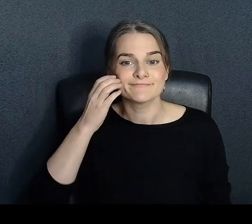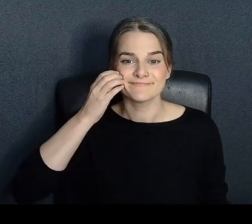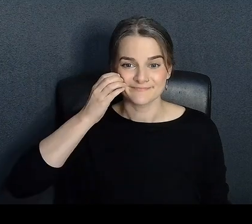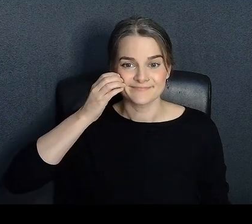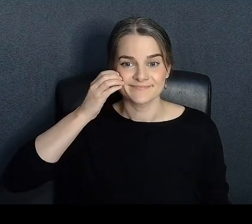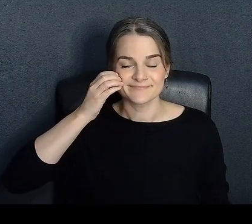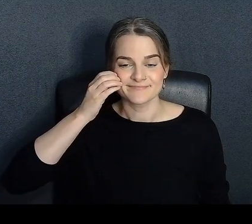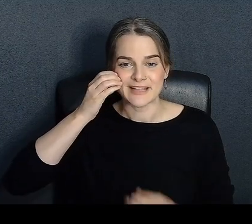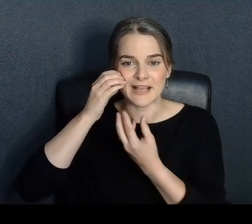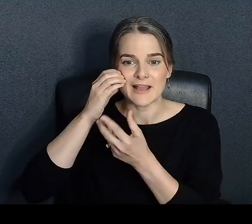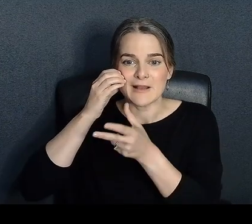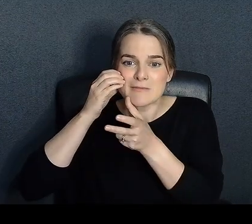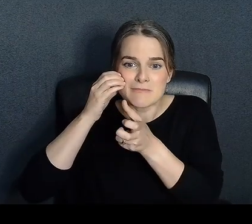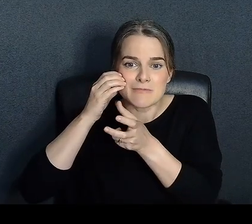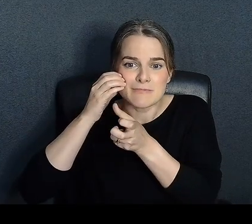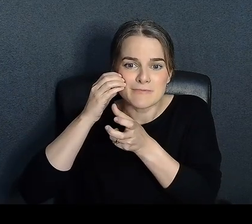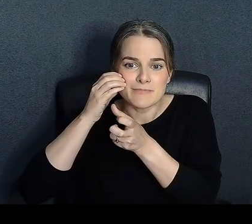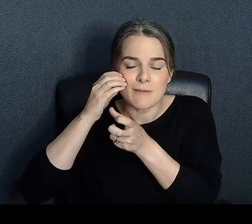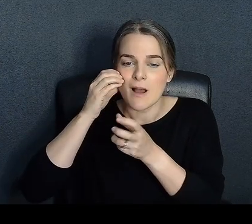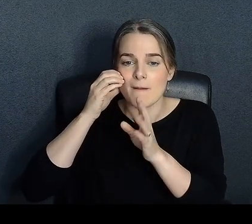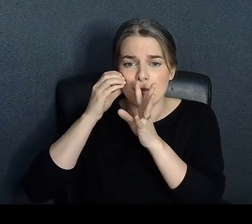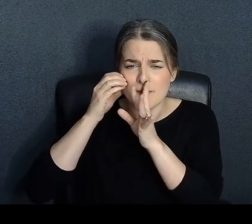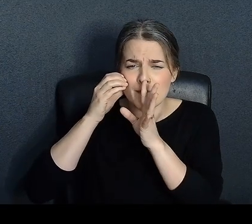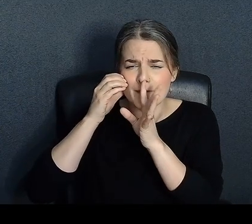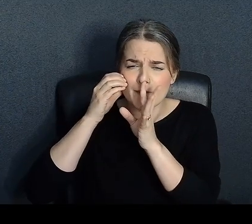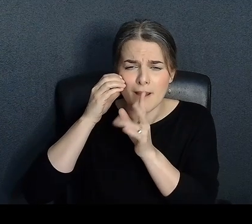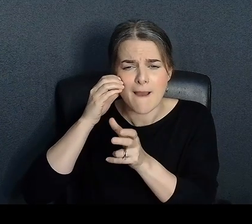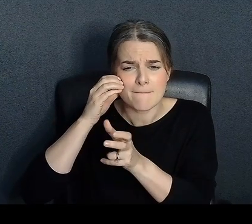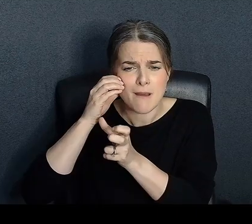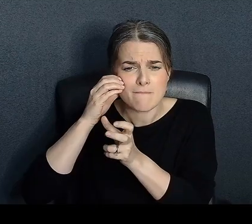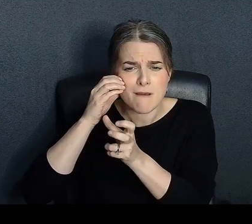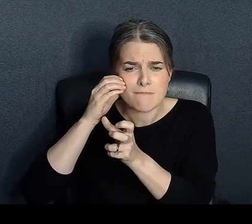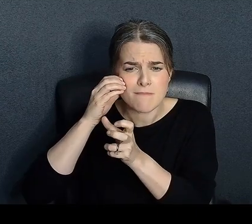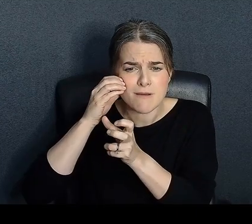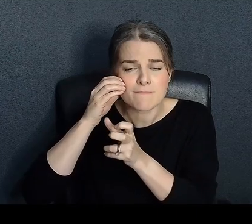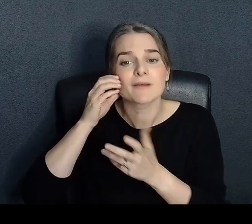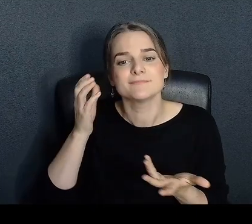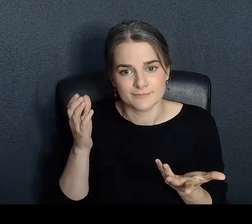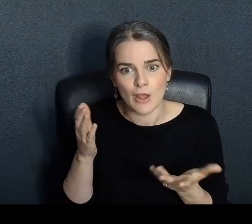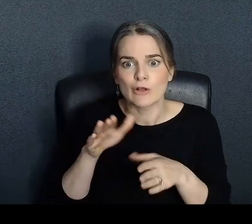You speak directly into that receiver. Speak slowly and clearly.